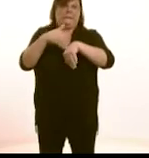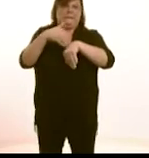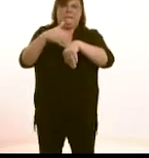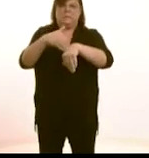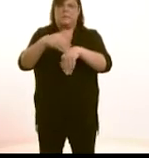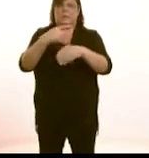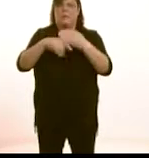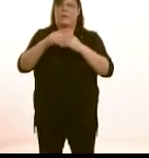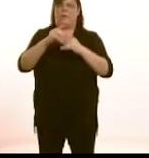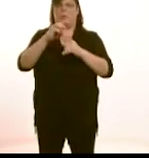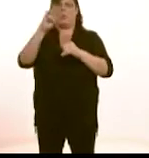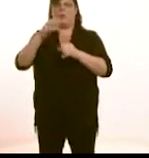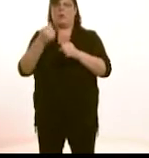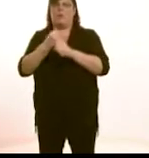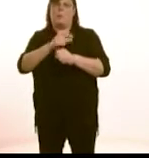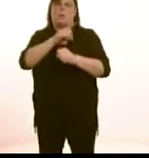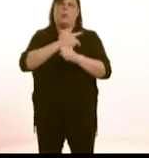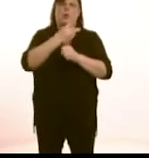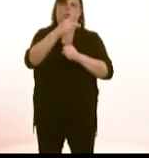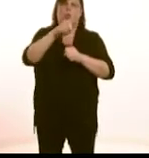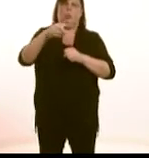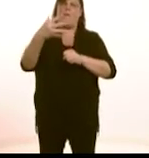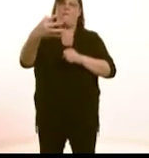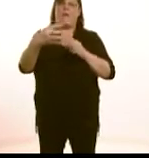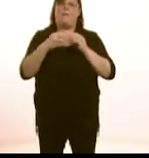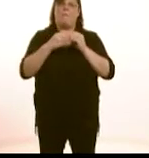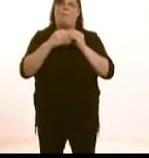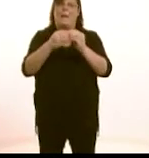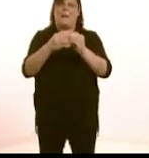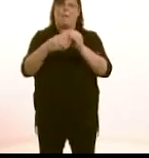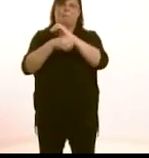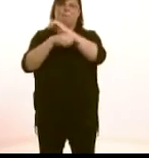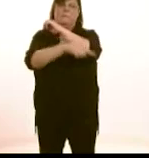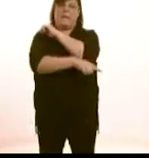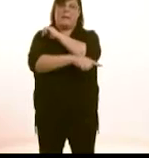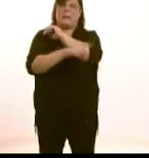in terms of the £2.5 billion of debt that will be passed to Government.